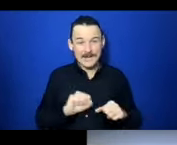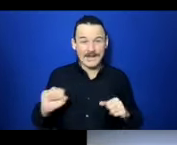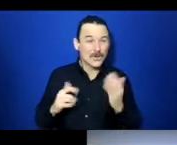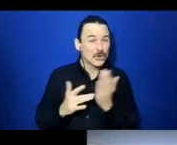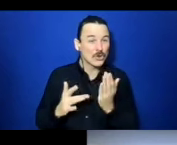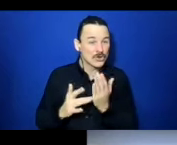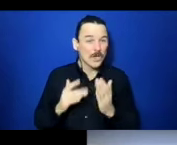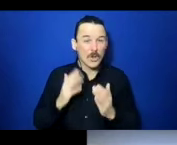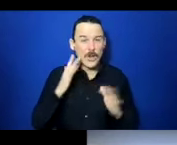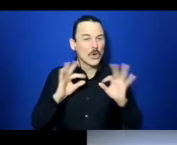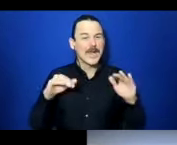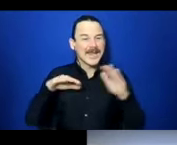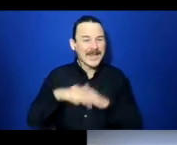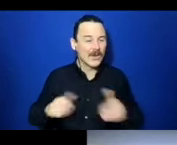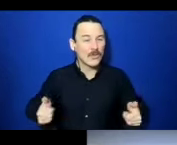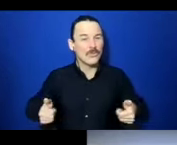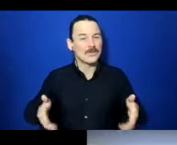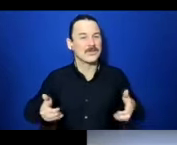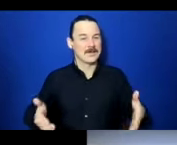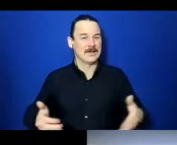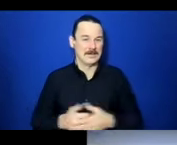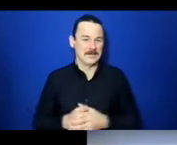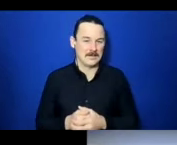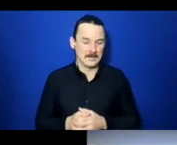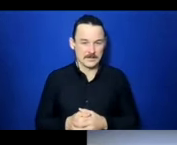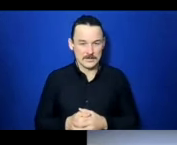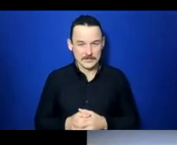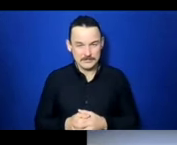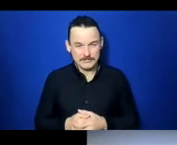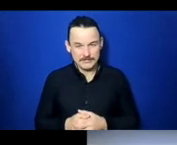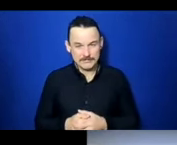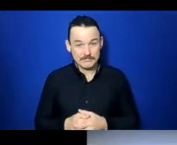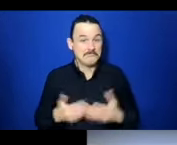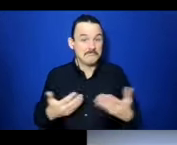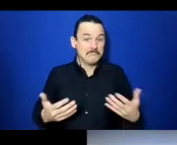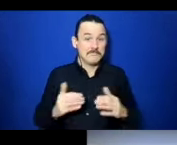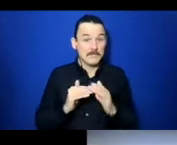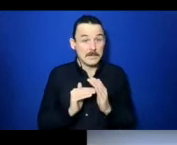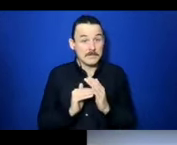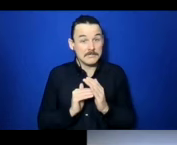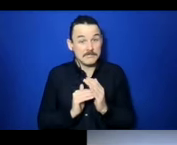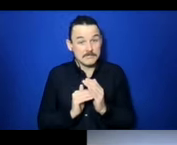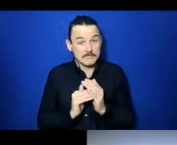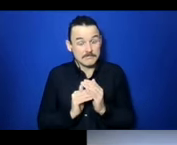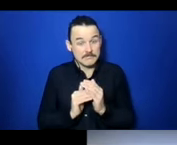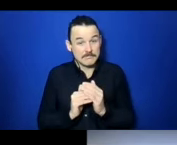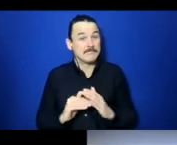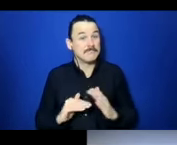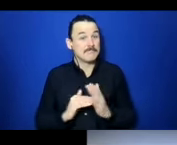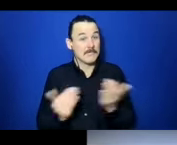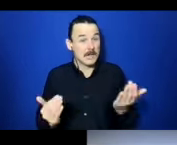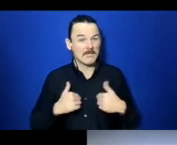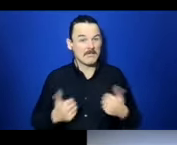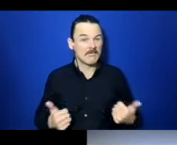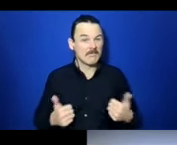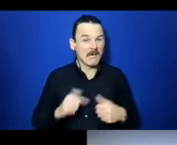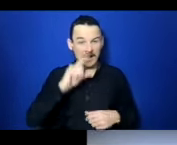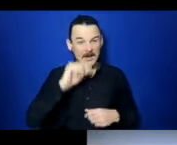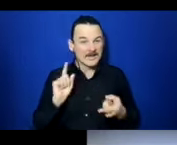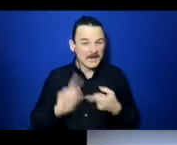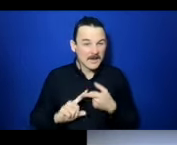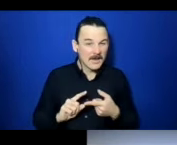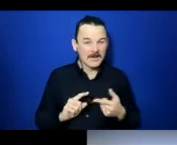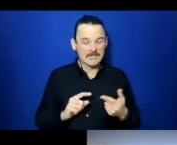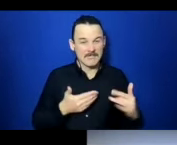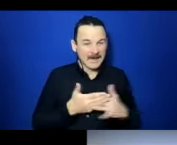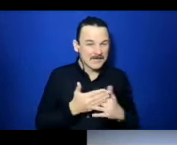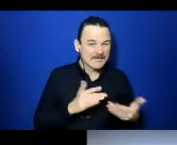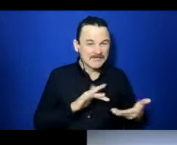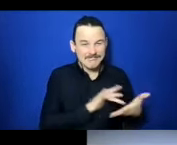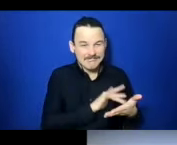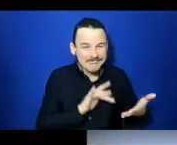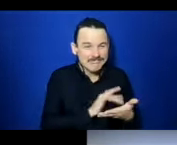And so now I have the freedom to still access my mobile devices, be able to control my environment